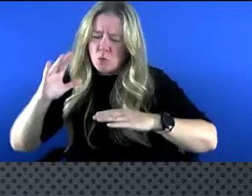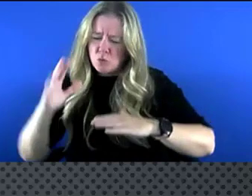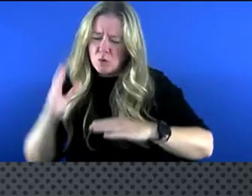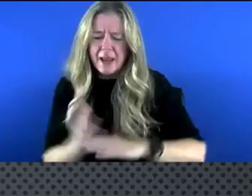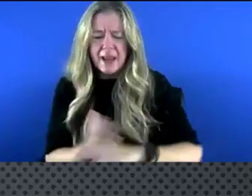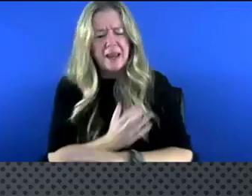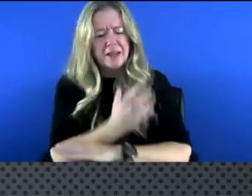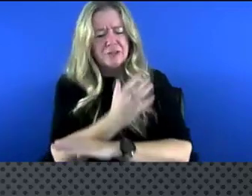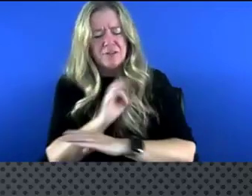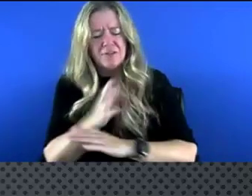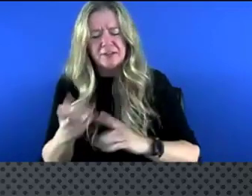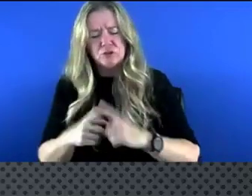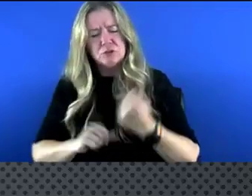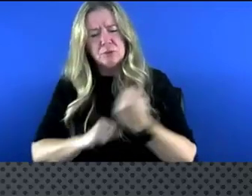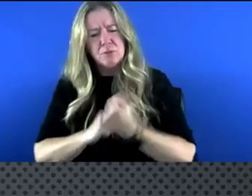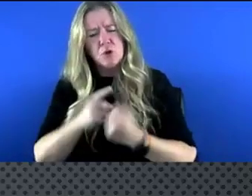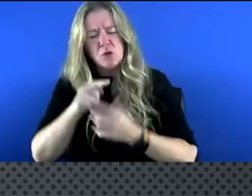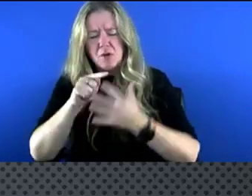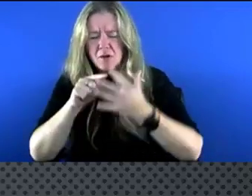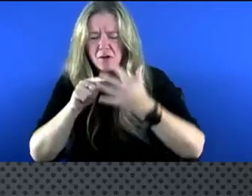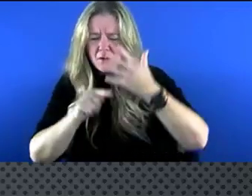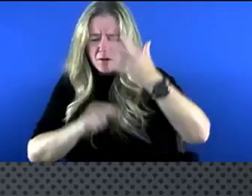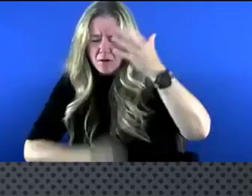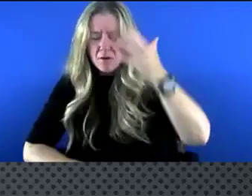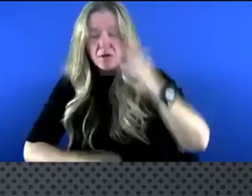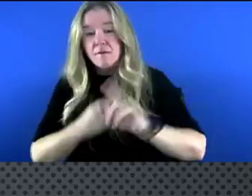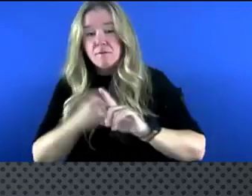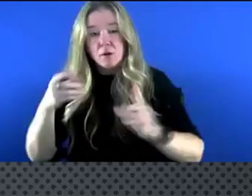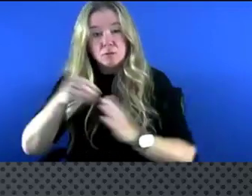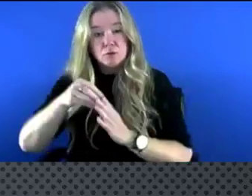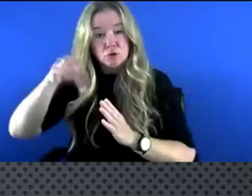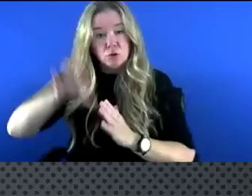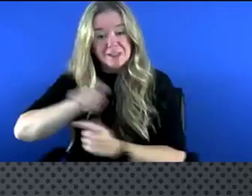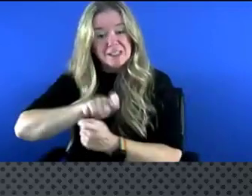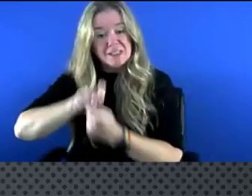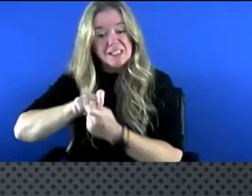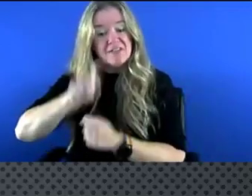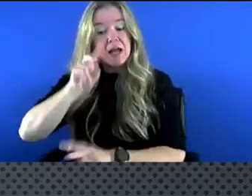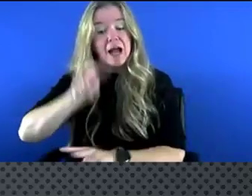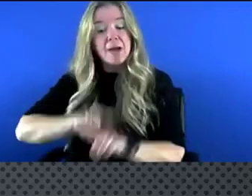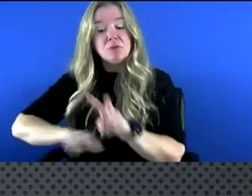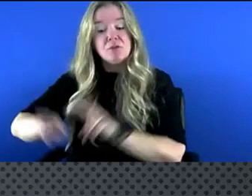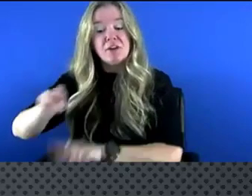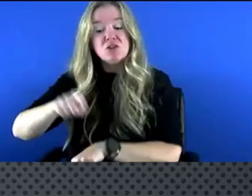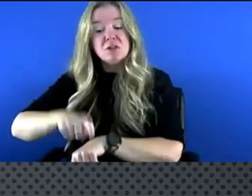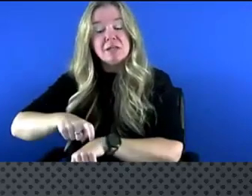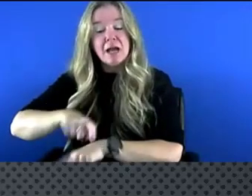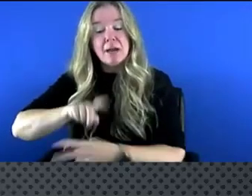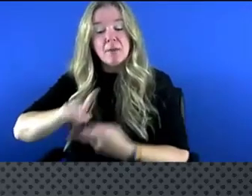to support you, from those student specific observations to offering mini grants